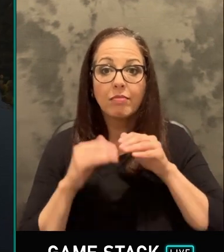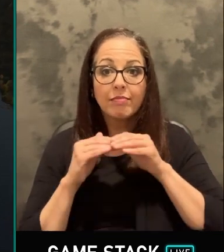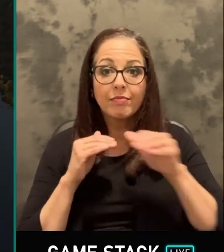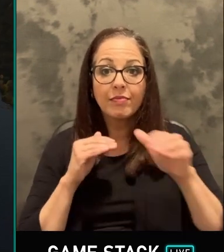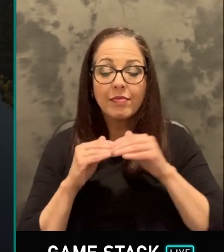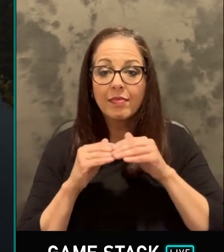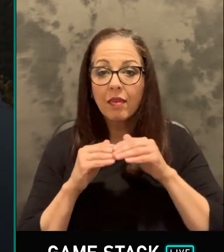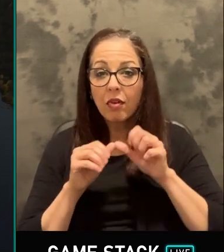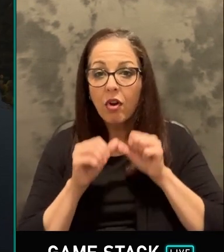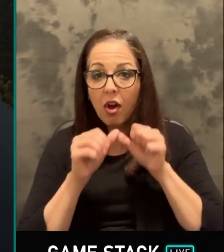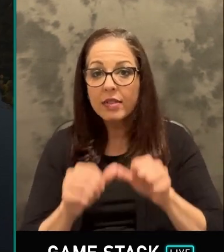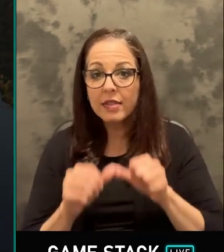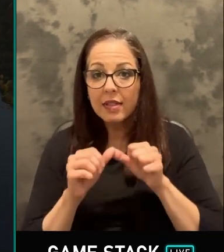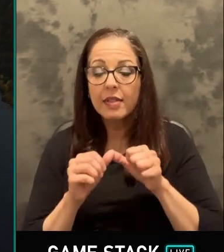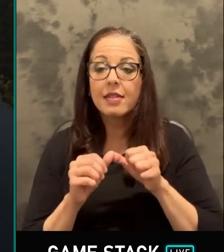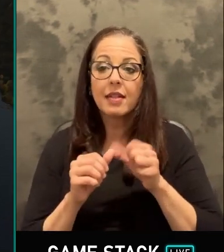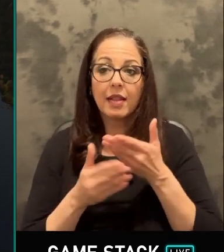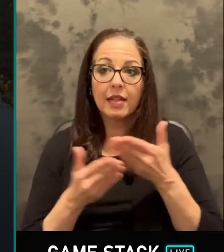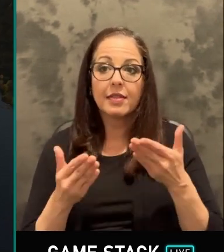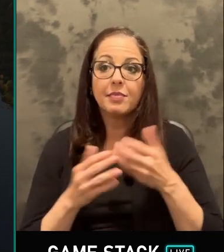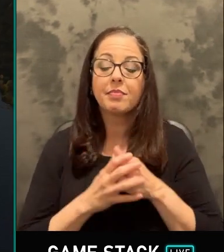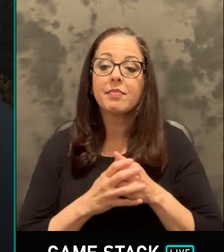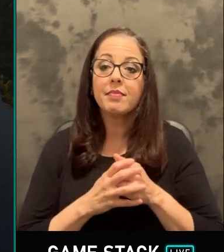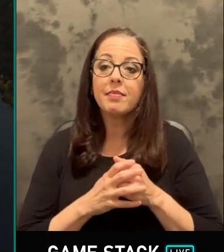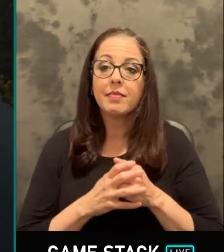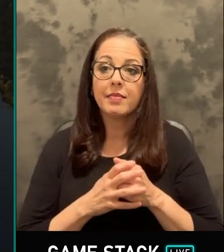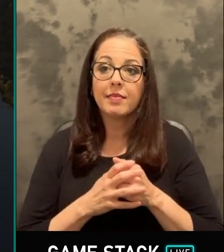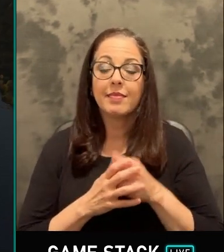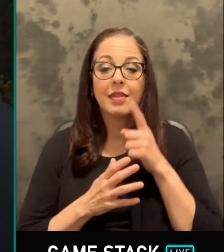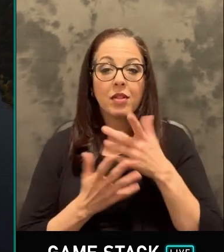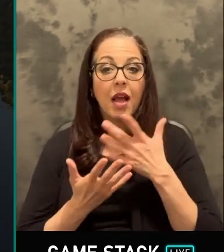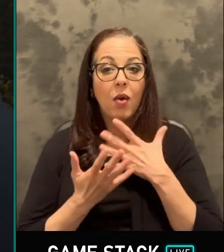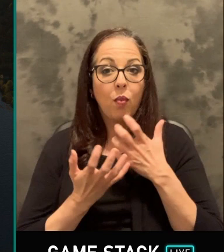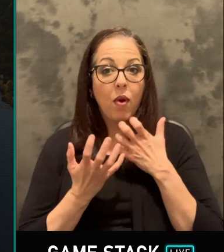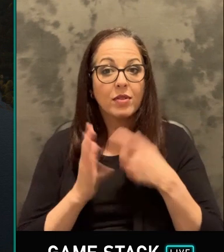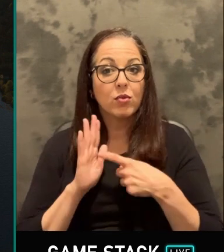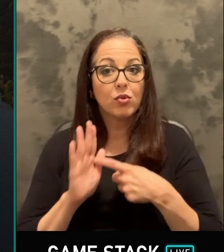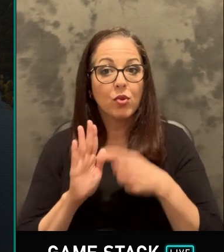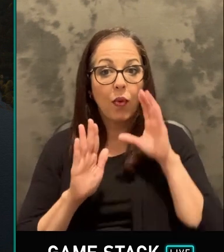So, I'd like to illustrate this presentation with the first use case.